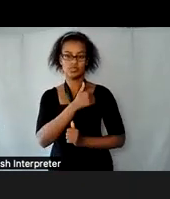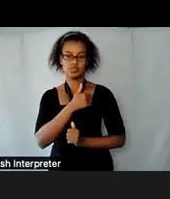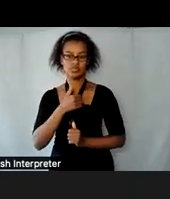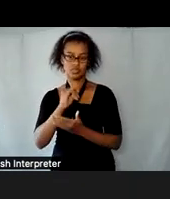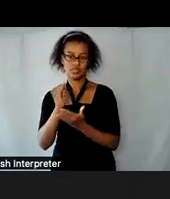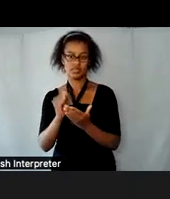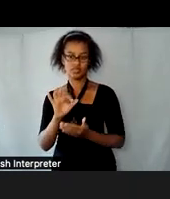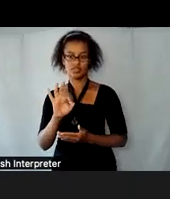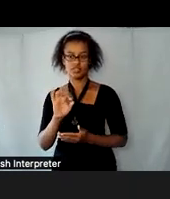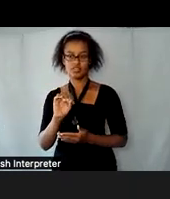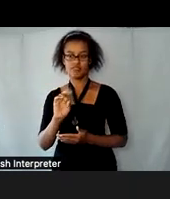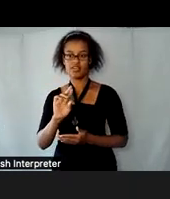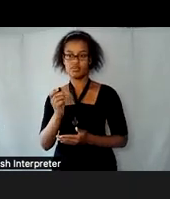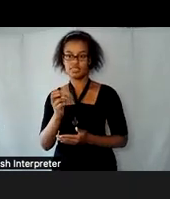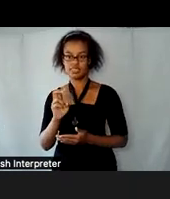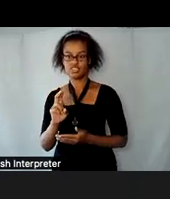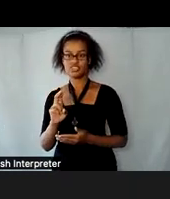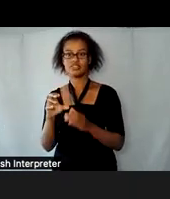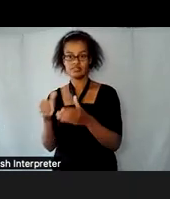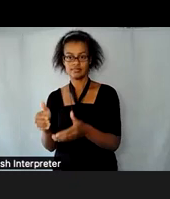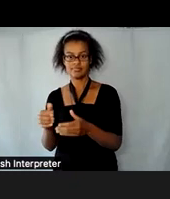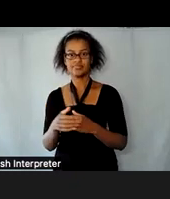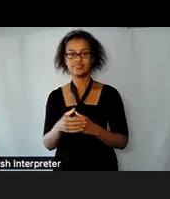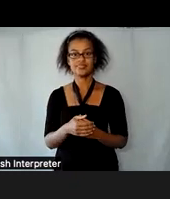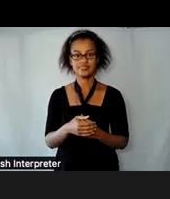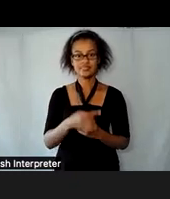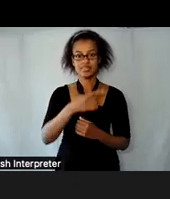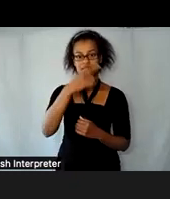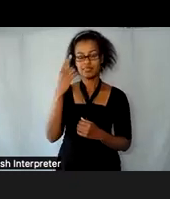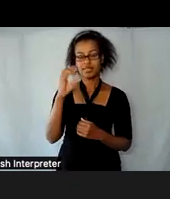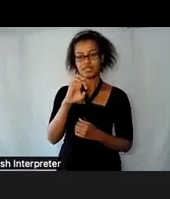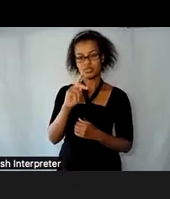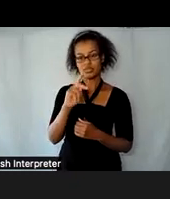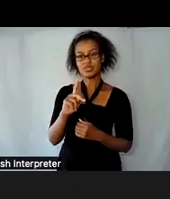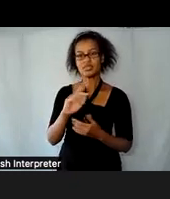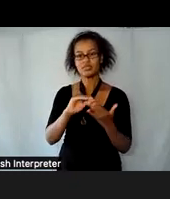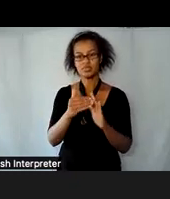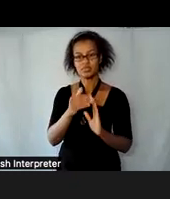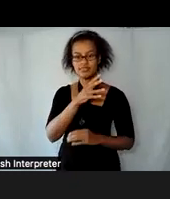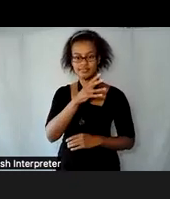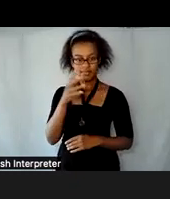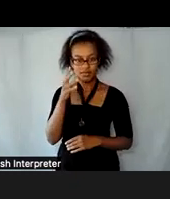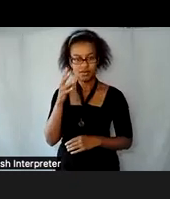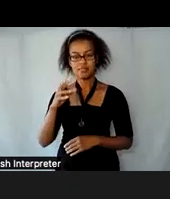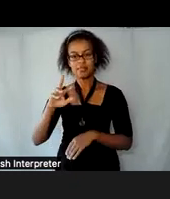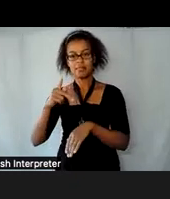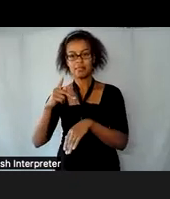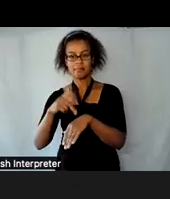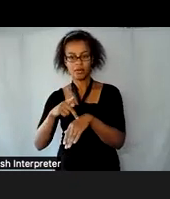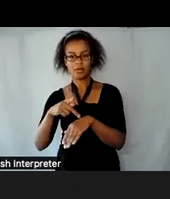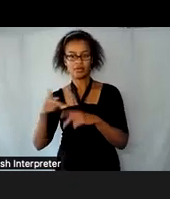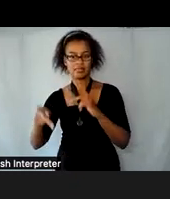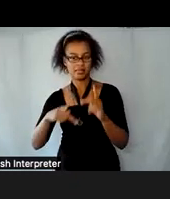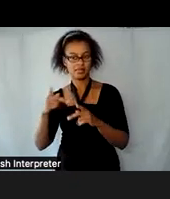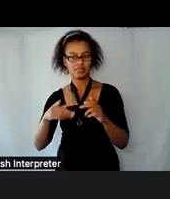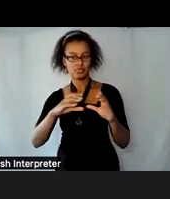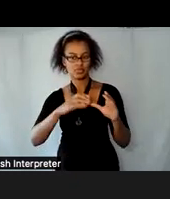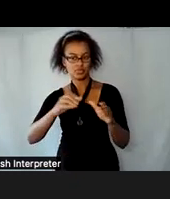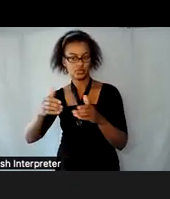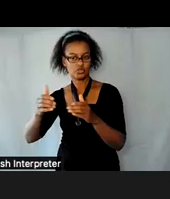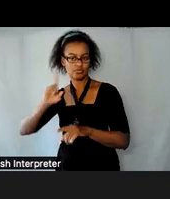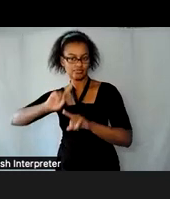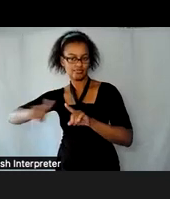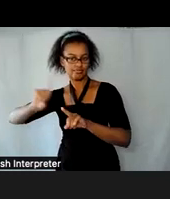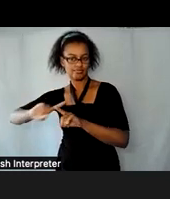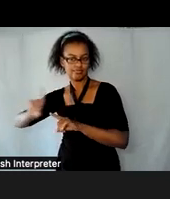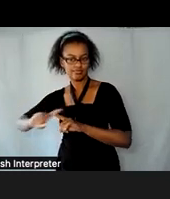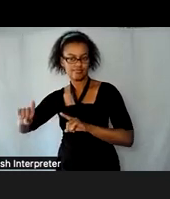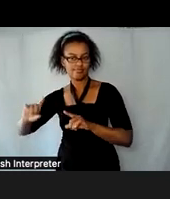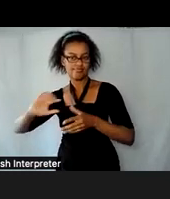and Recreation, Black Creek, Community Farm and park people and art in the parks as the